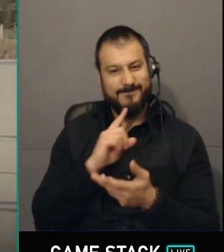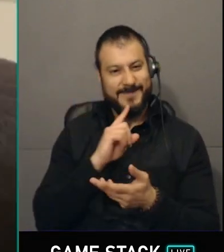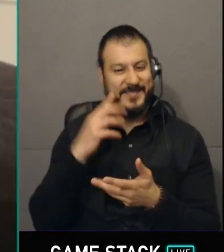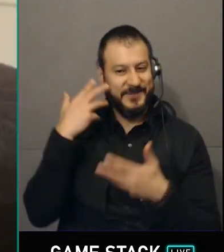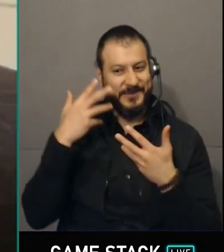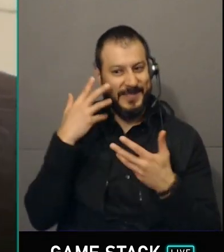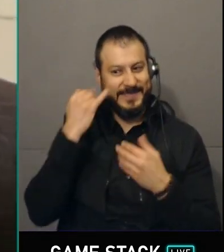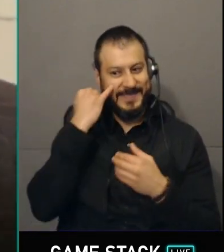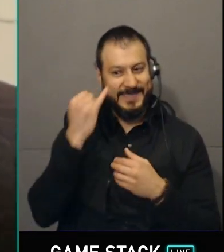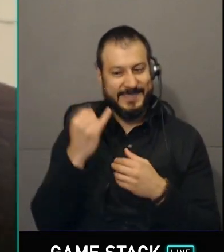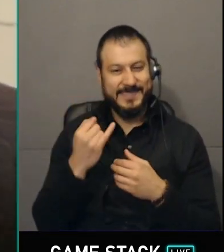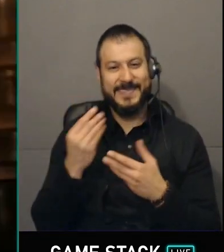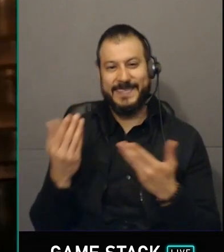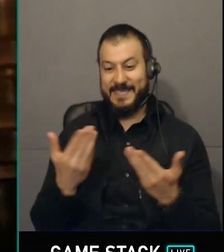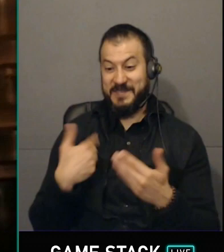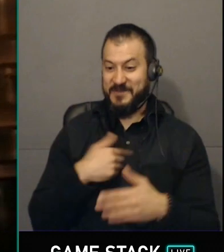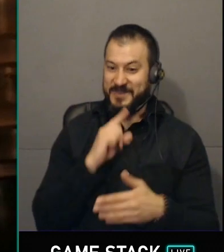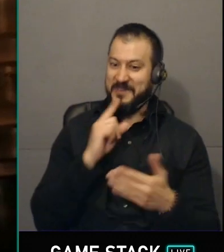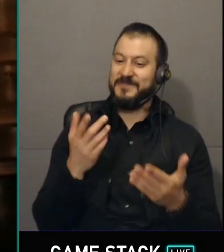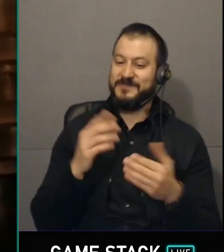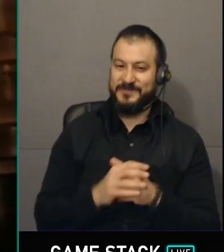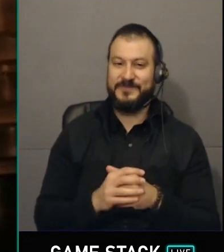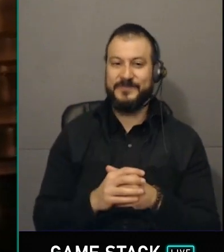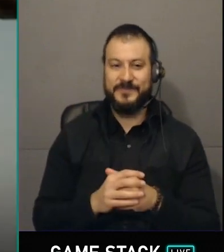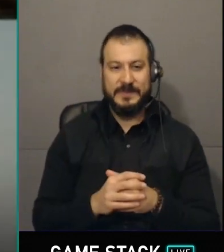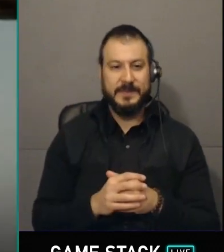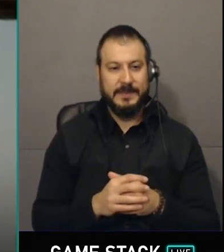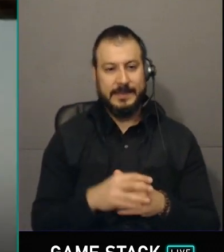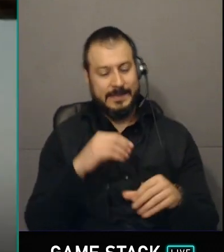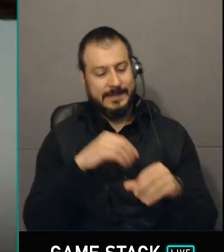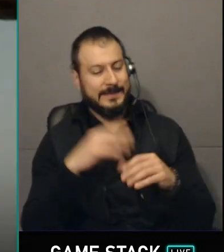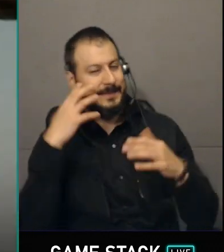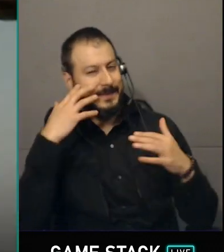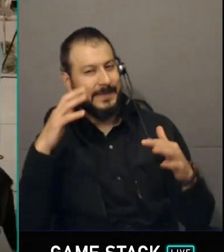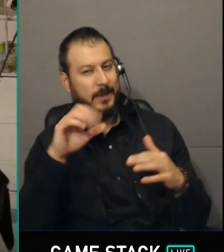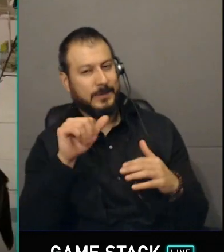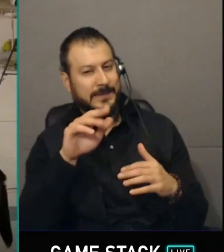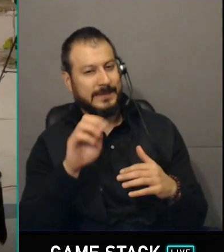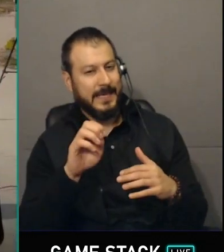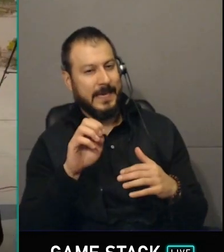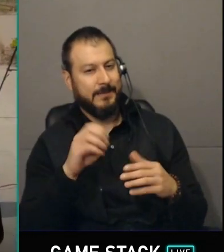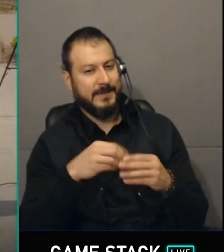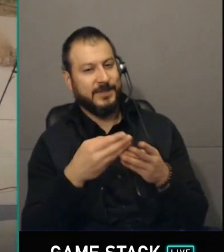And here we are.” “In Soundscape, in general, the idea is that you hear spatialized audio,